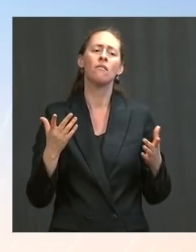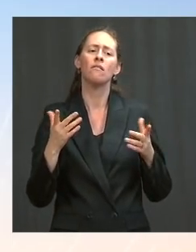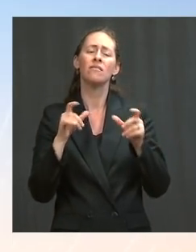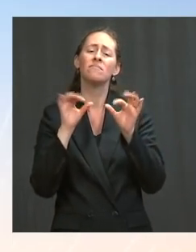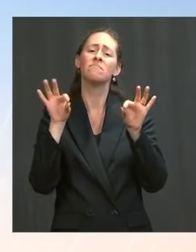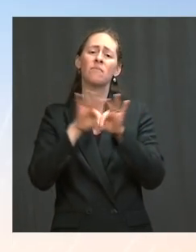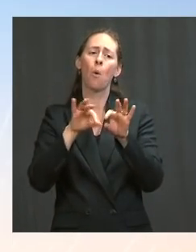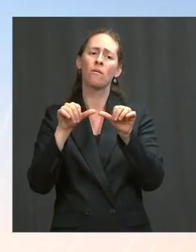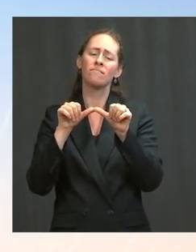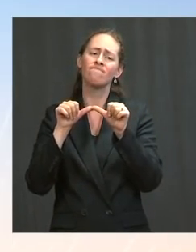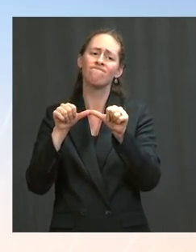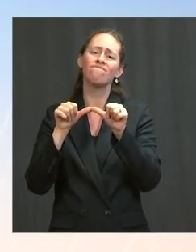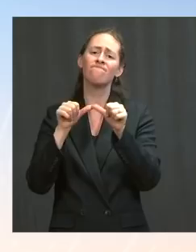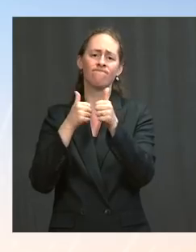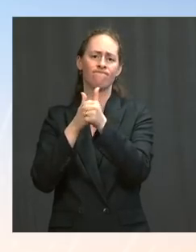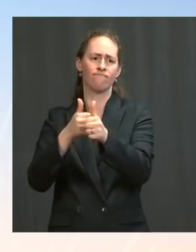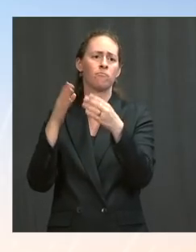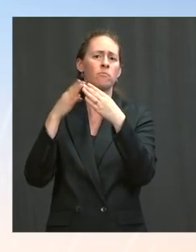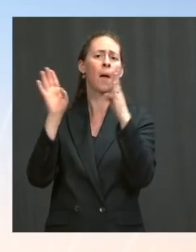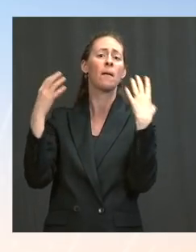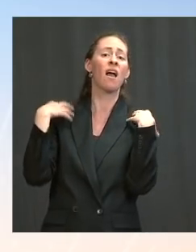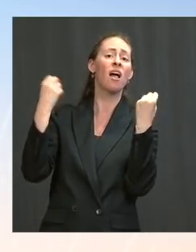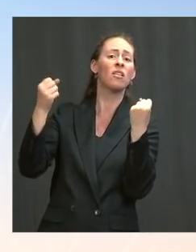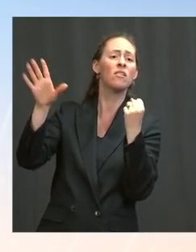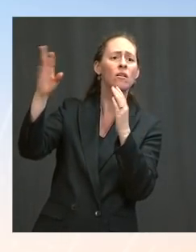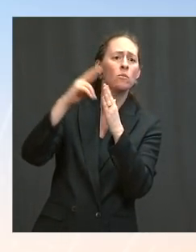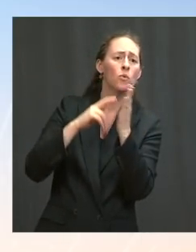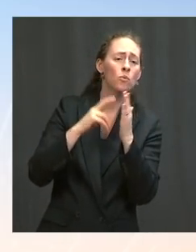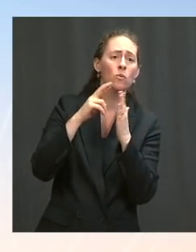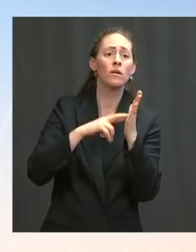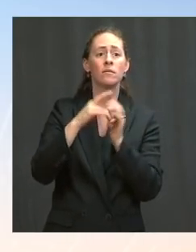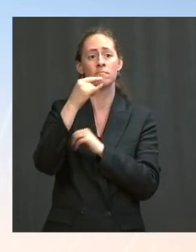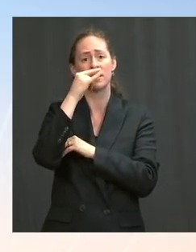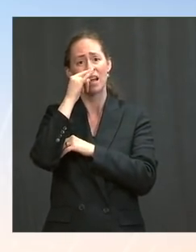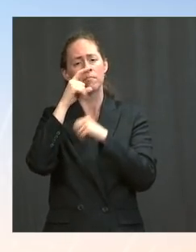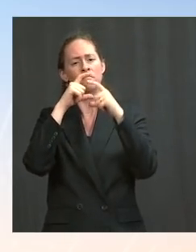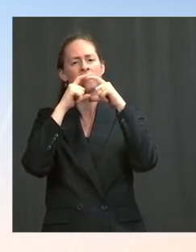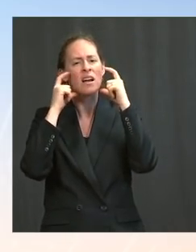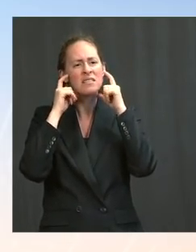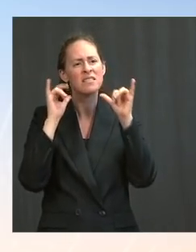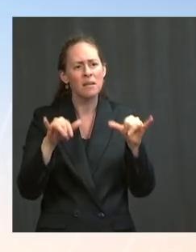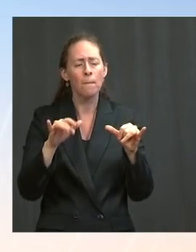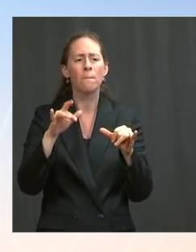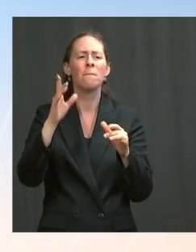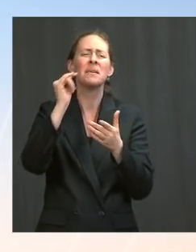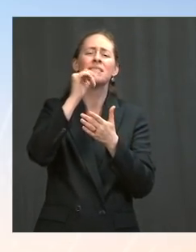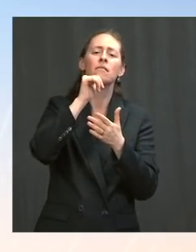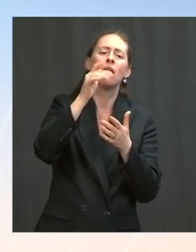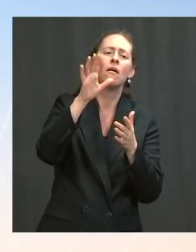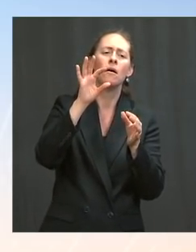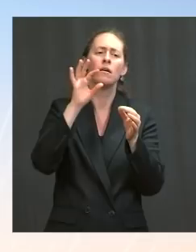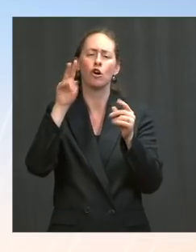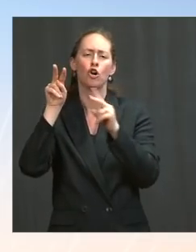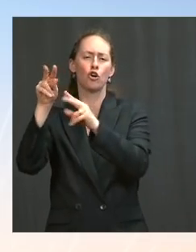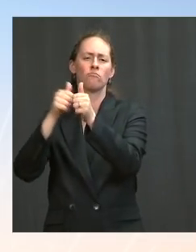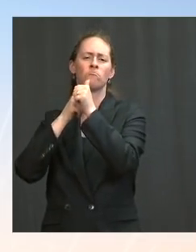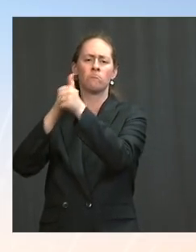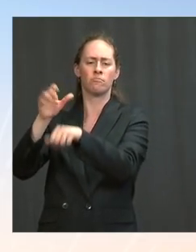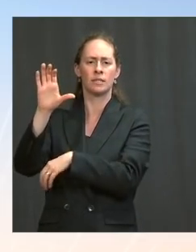which means kids wearing masks in certain environments, not others. Obviously, you can look at the CDC guidelines to see what the specifics are.